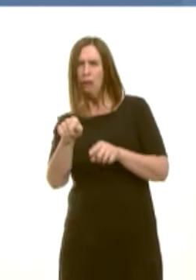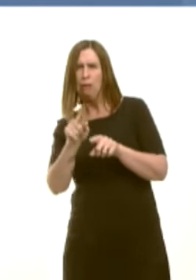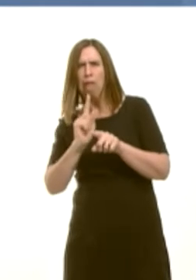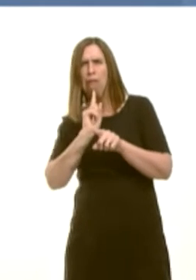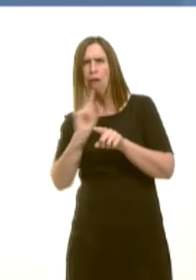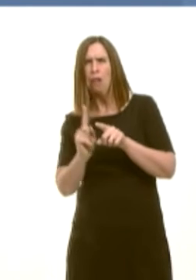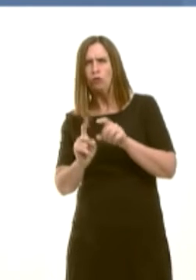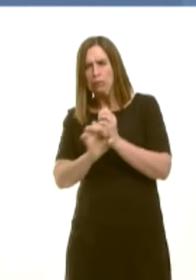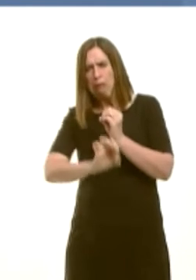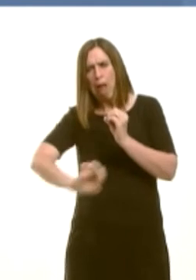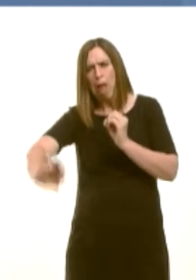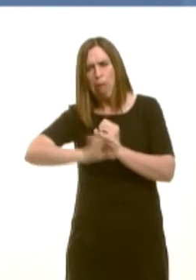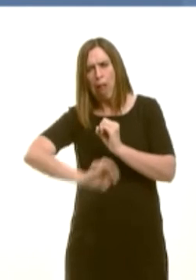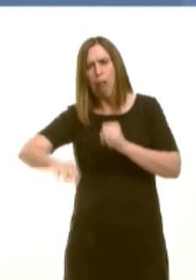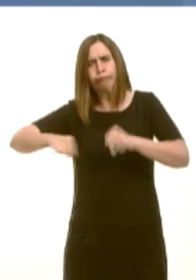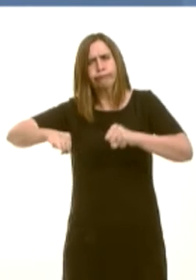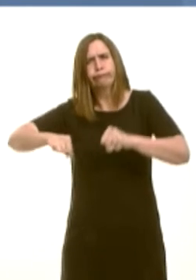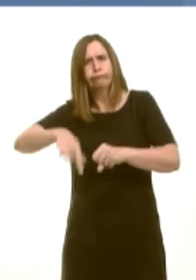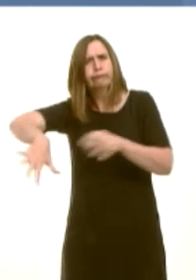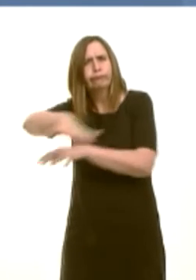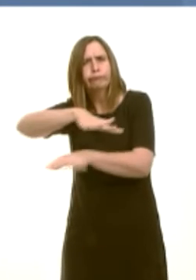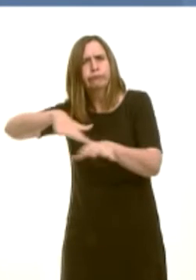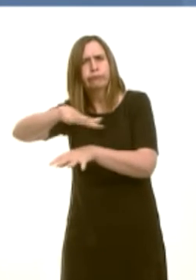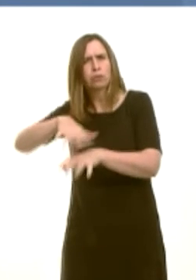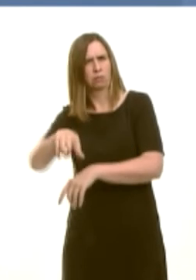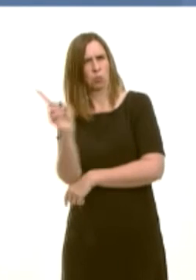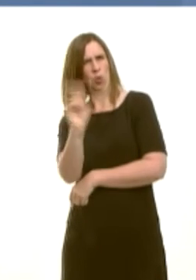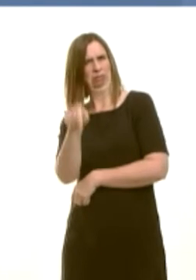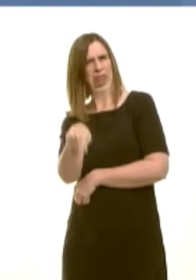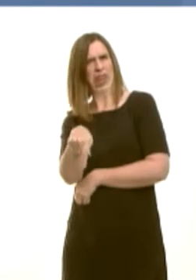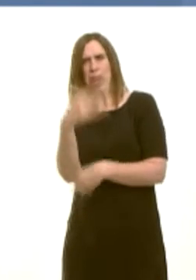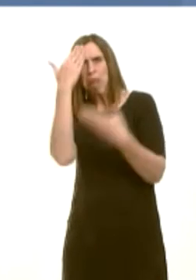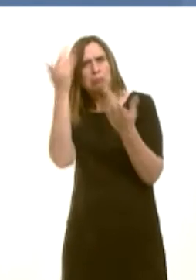being installed close to the closure signs, without a single word of explanation as to